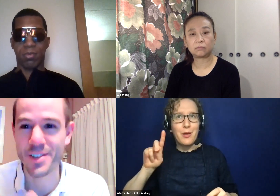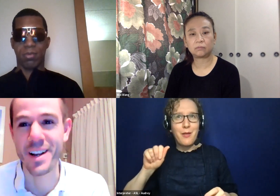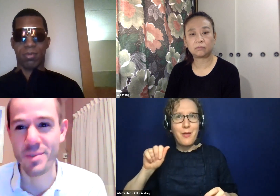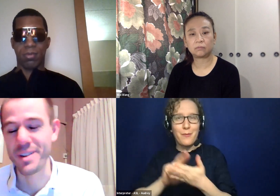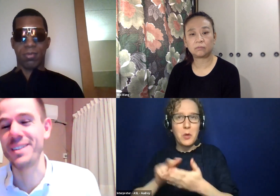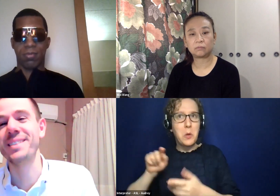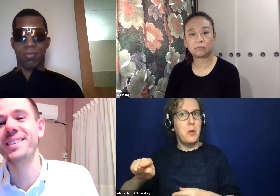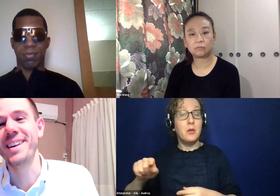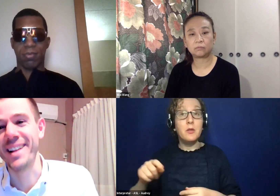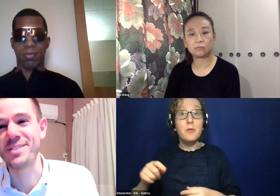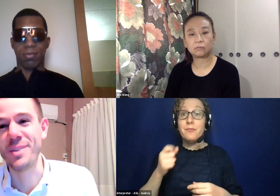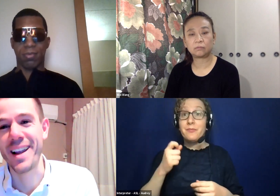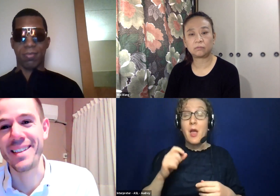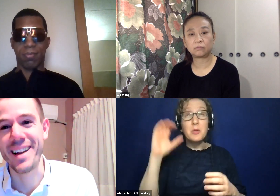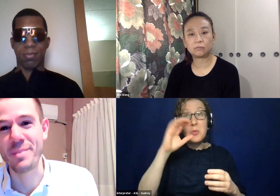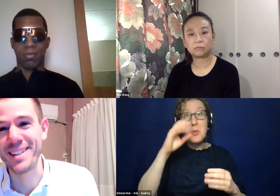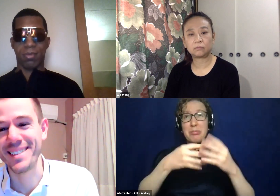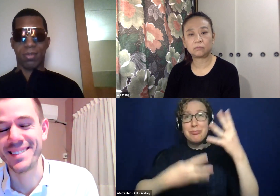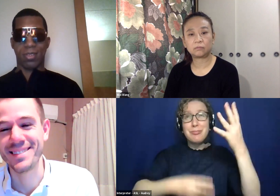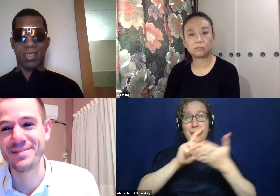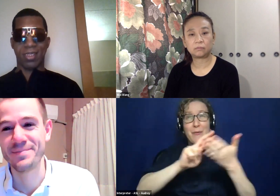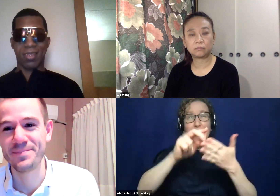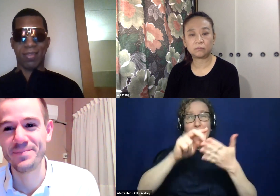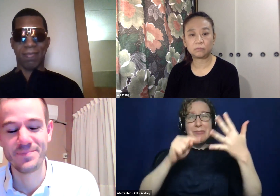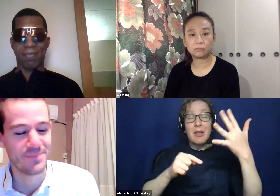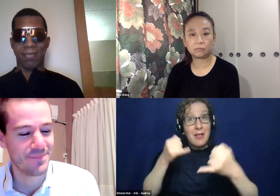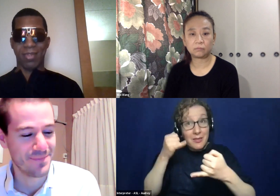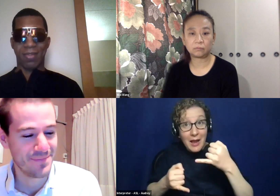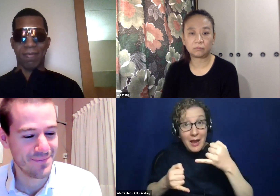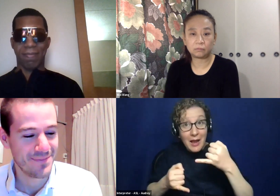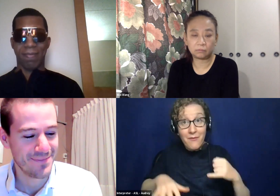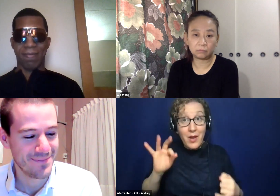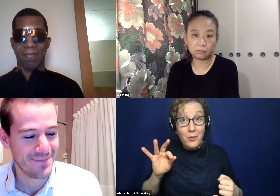was Embry Riddle and that's where I ended up. >> JUSTIN HARFORD: Your story sounds like